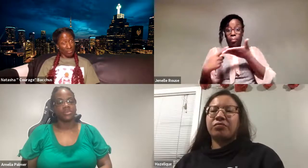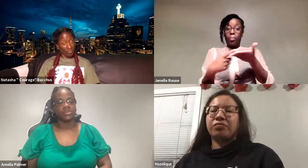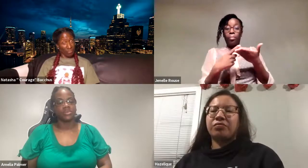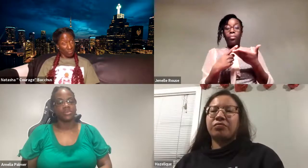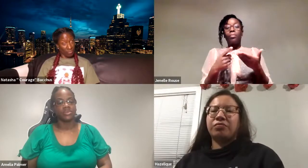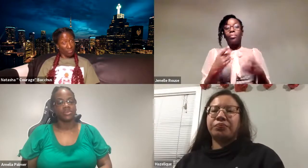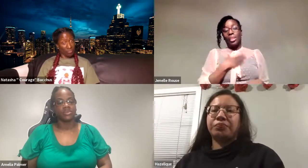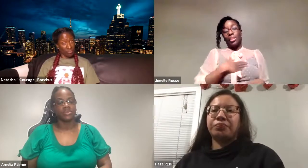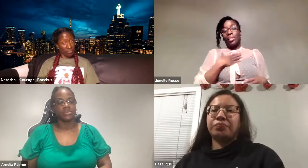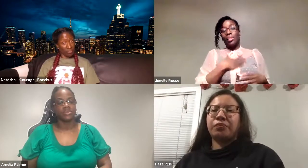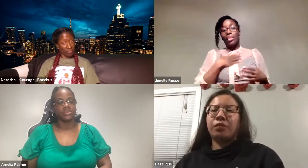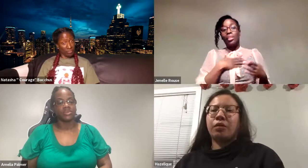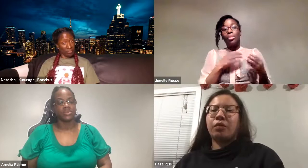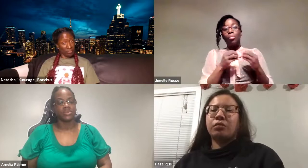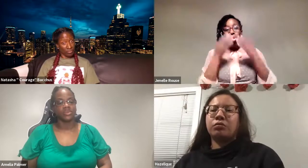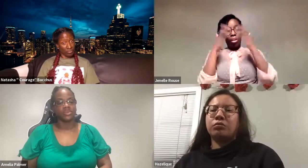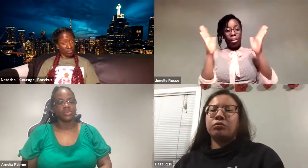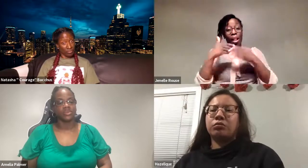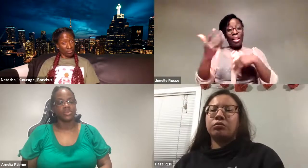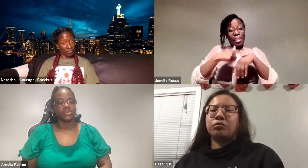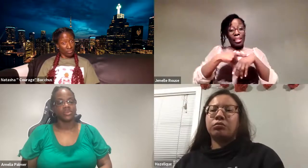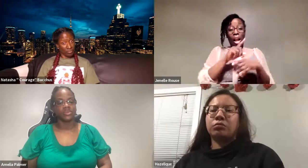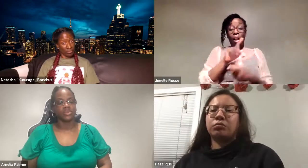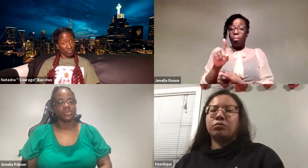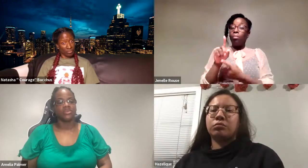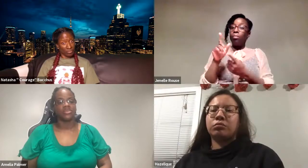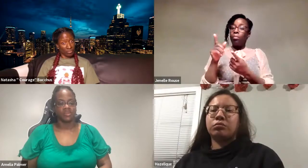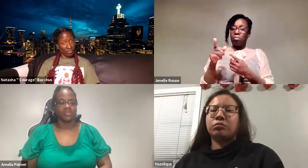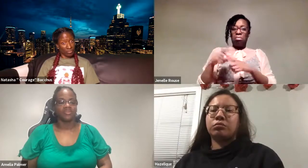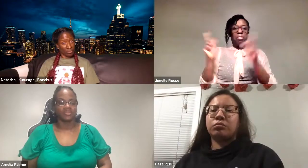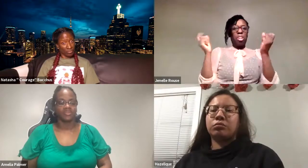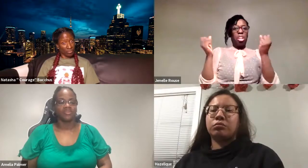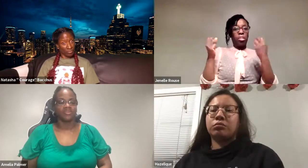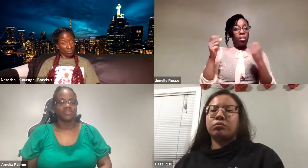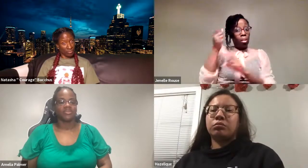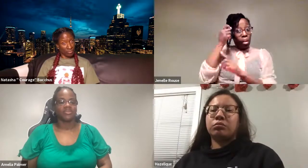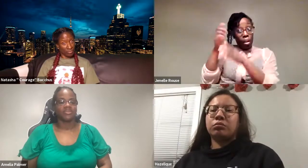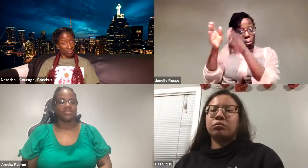i want to make sure that from this discussion you get more of an open mind